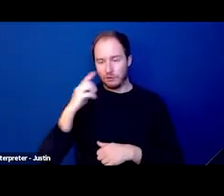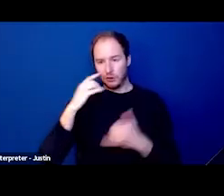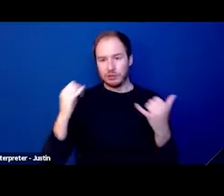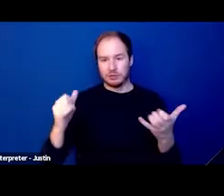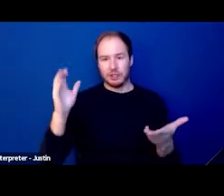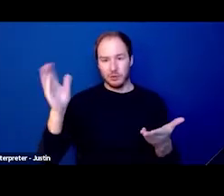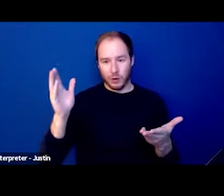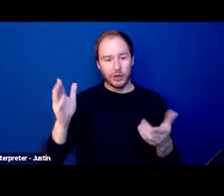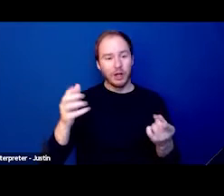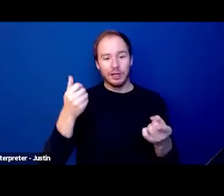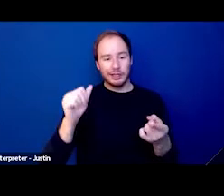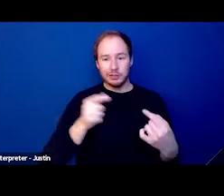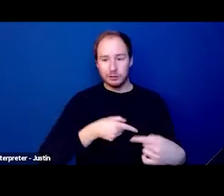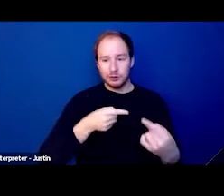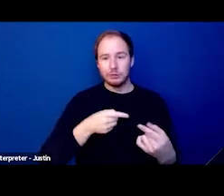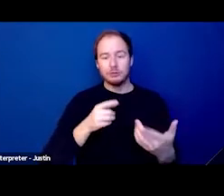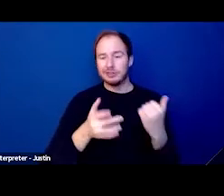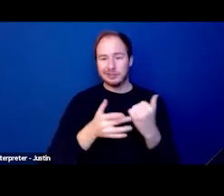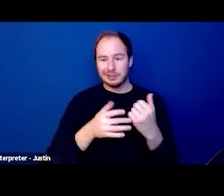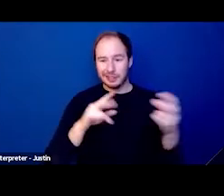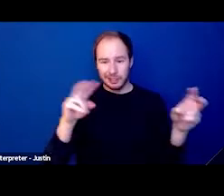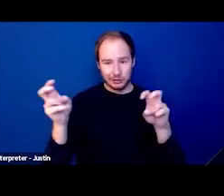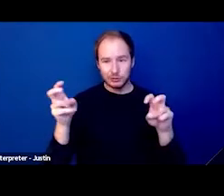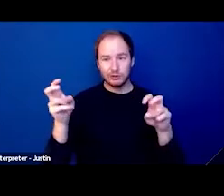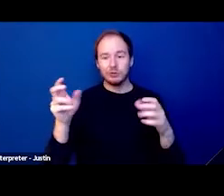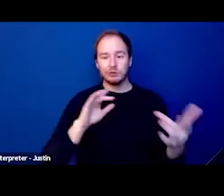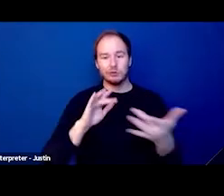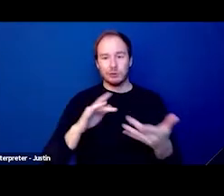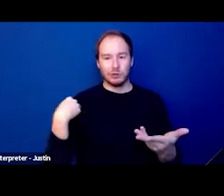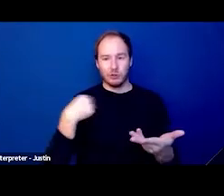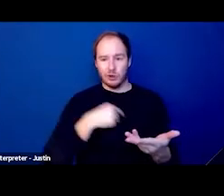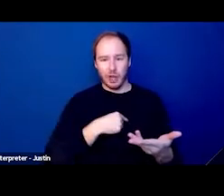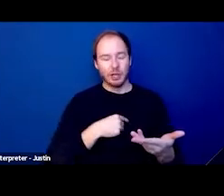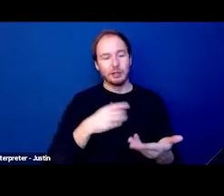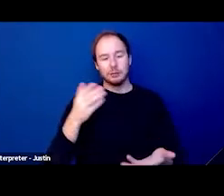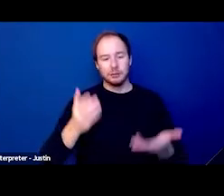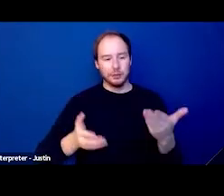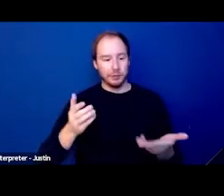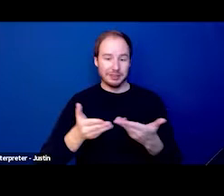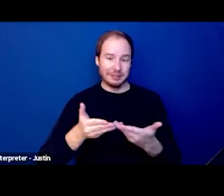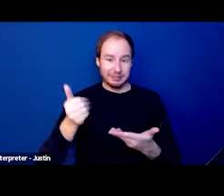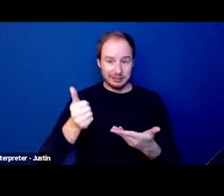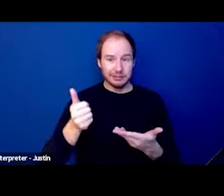If you're having any technical difficulties reach out to us, it might be the easiest to just reach out